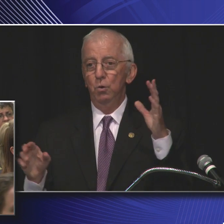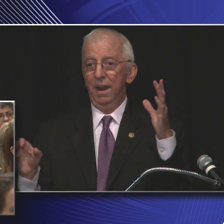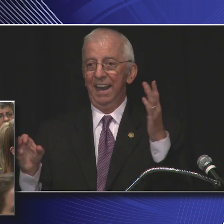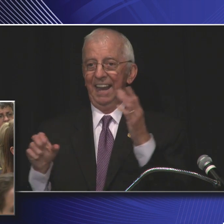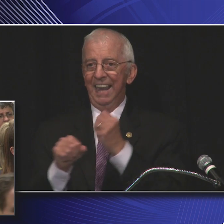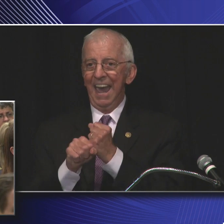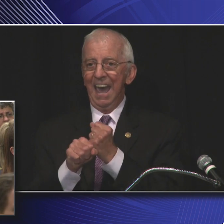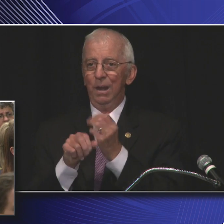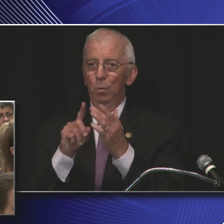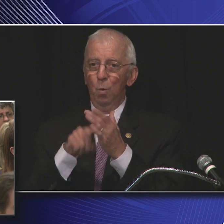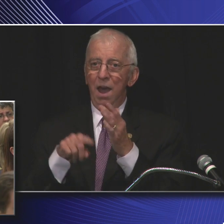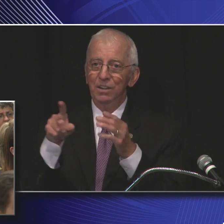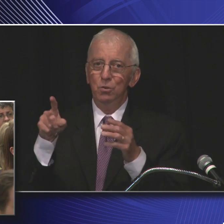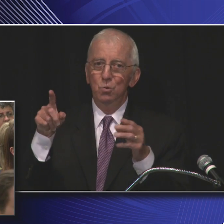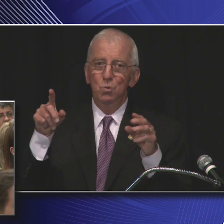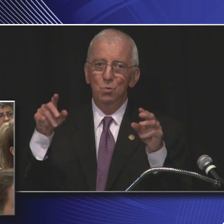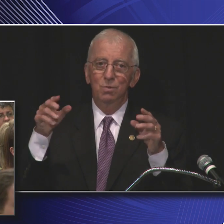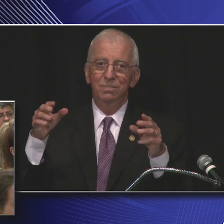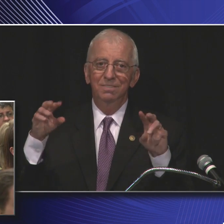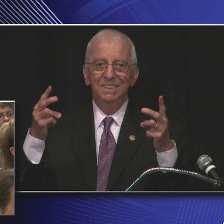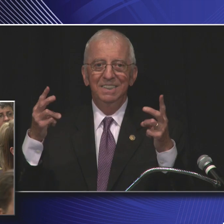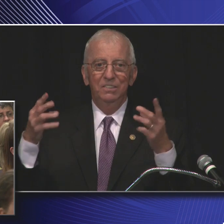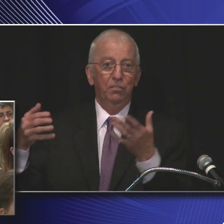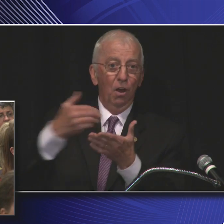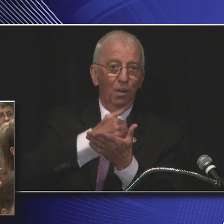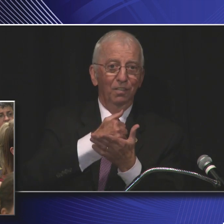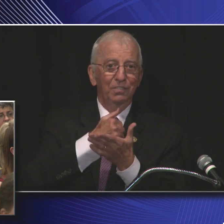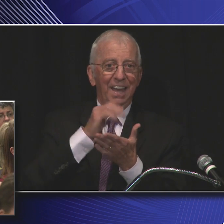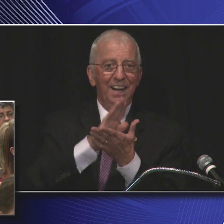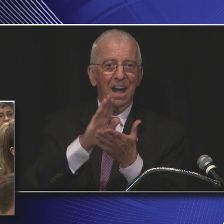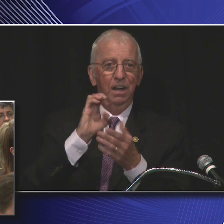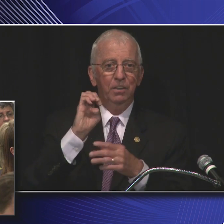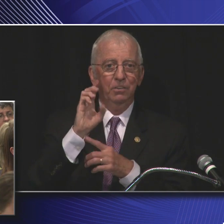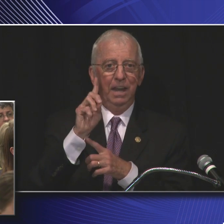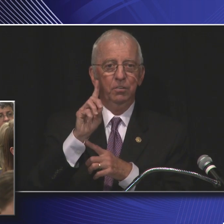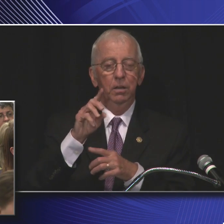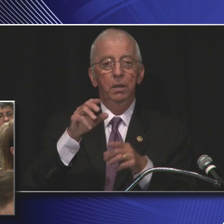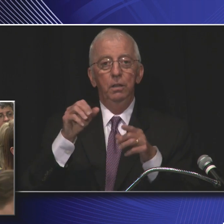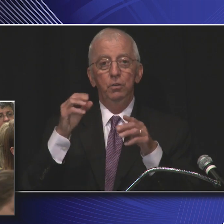you get what you deserve in a college education.